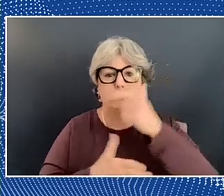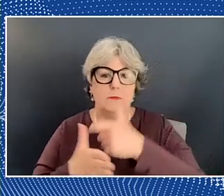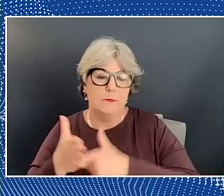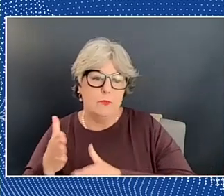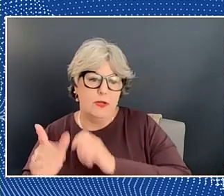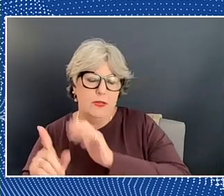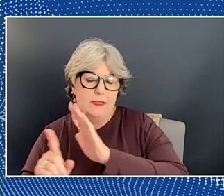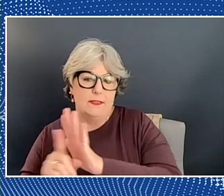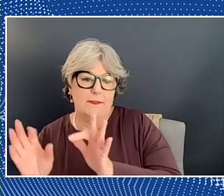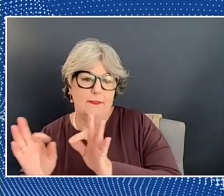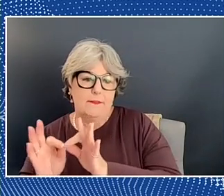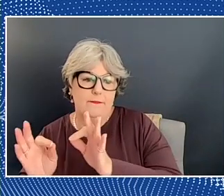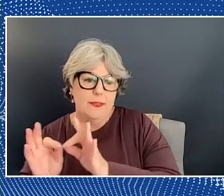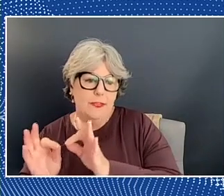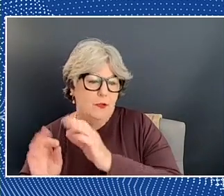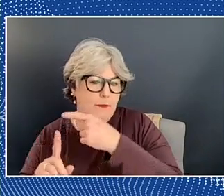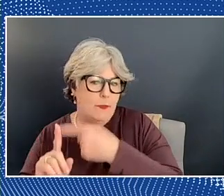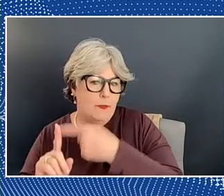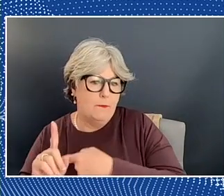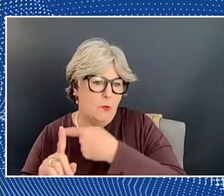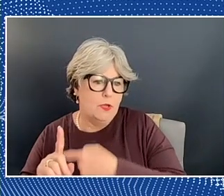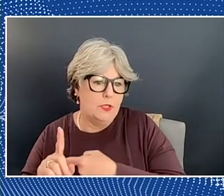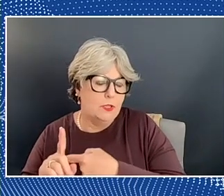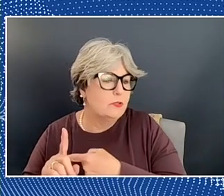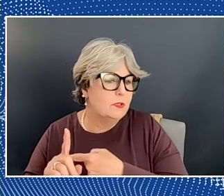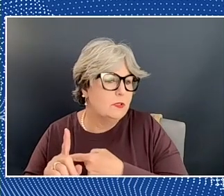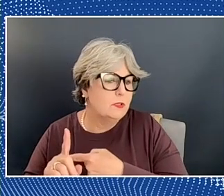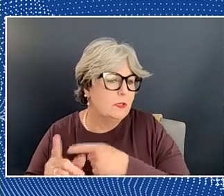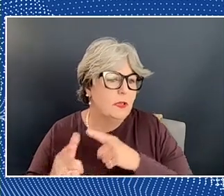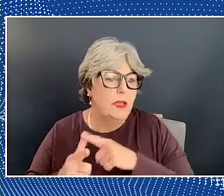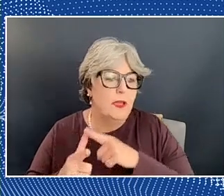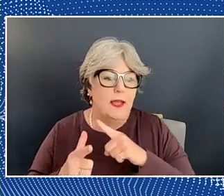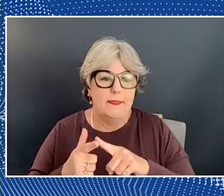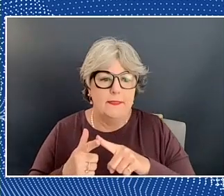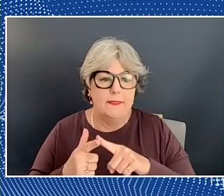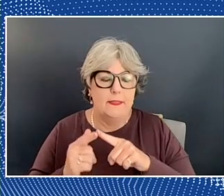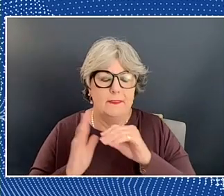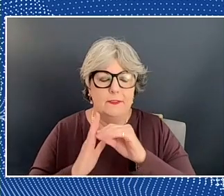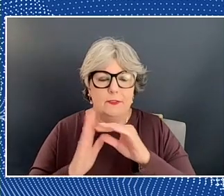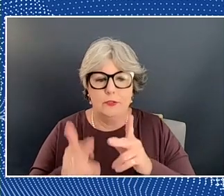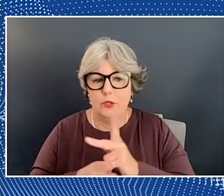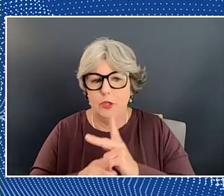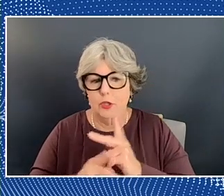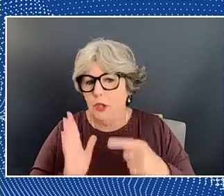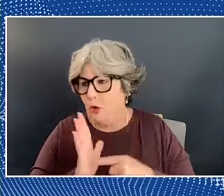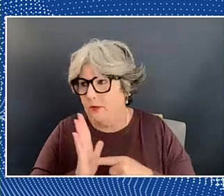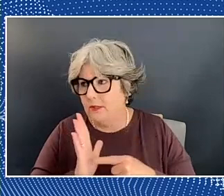their mortgage and effectively, they're out of student loan debt, didn't cost the taxpayers a dime.